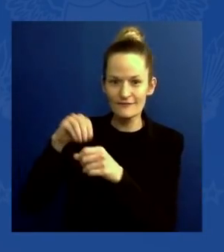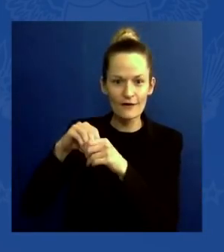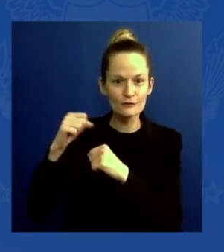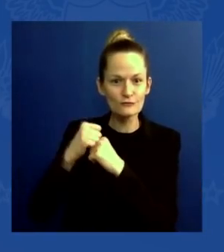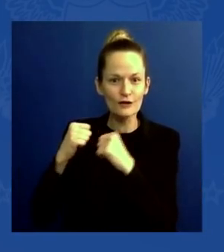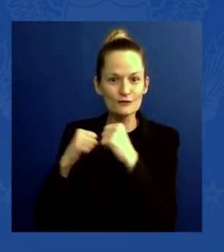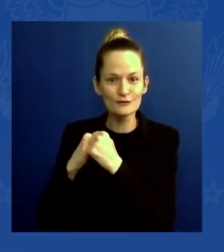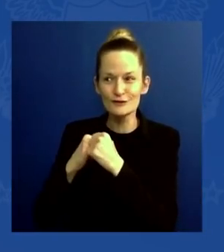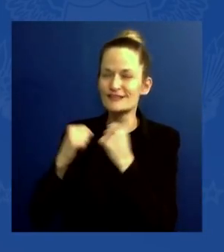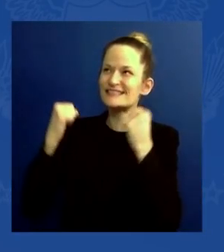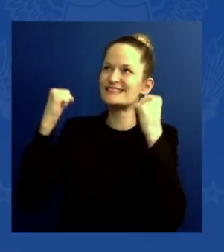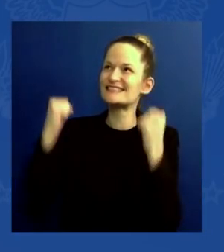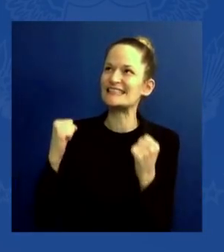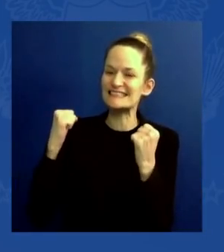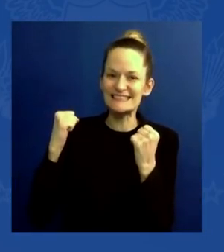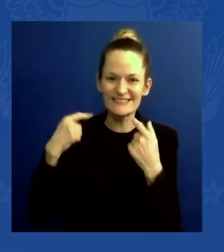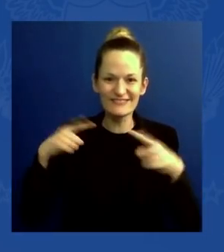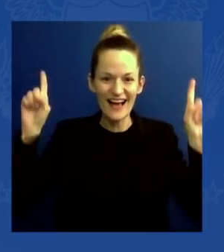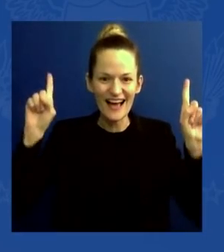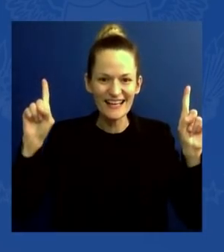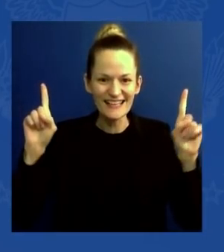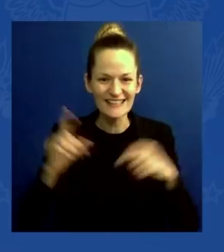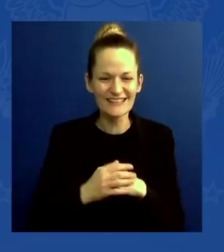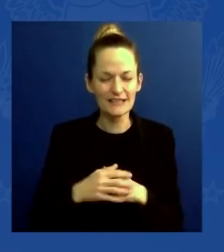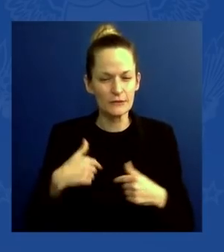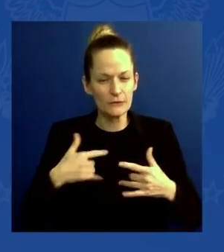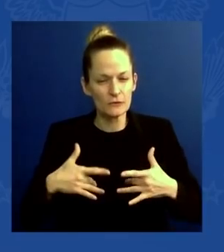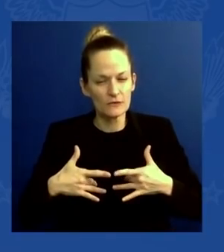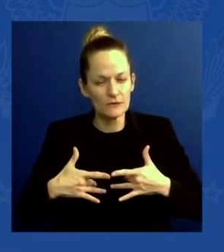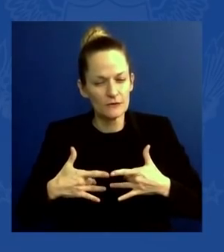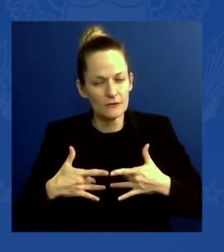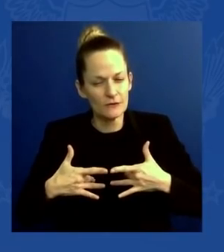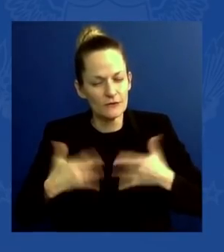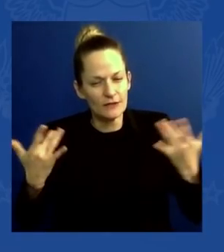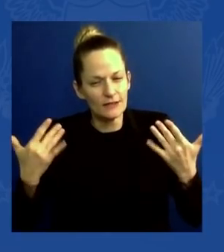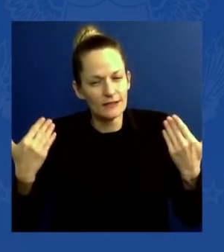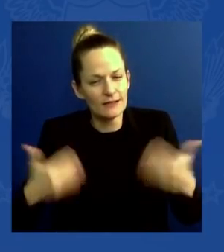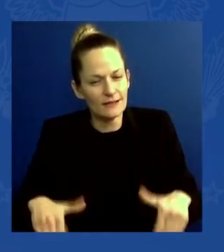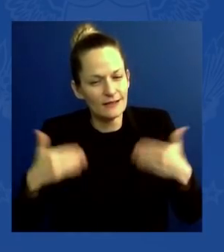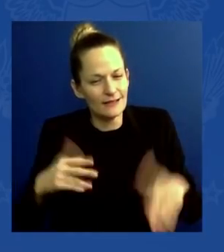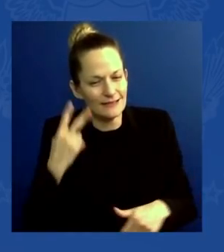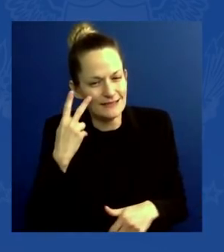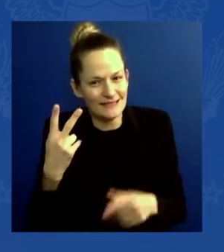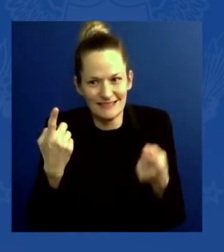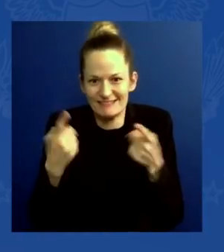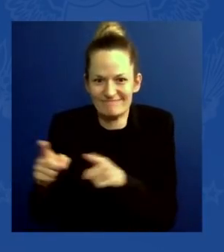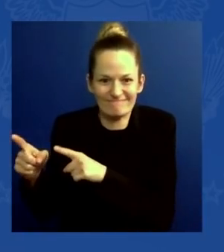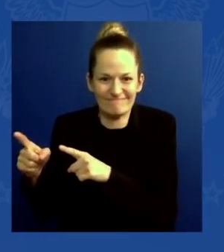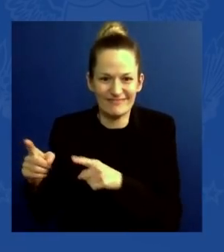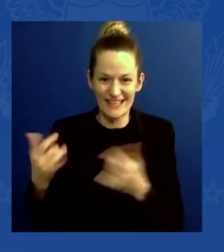I'm so happy to say that: Infrastructure Week. Folks, yesterday --